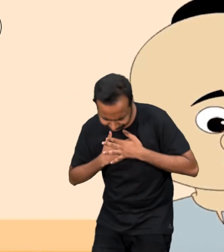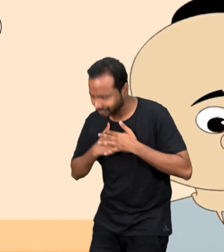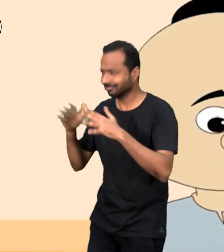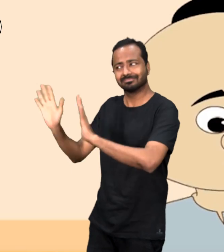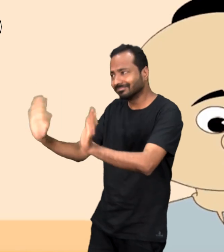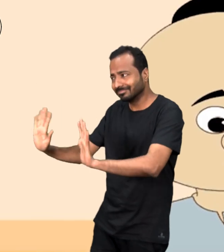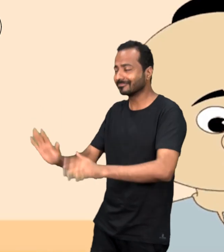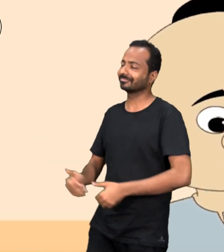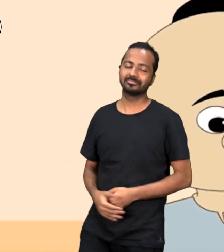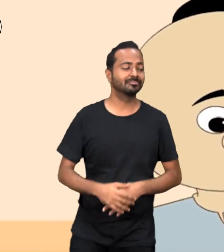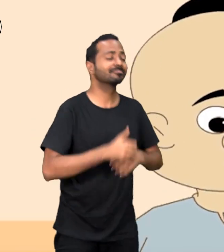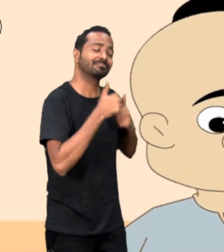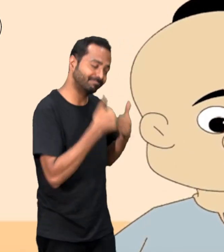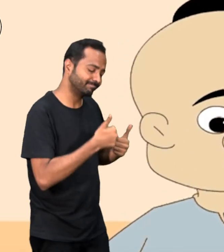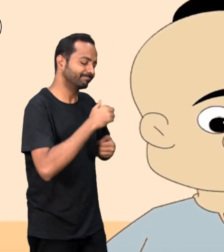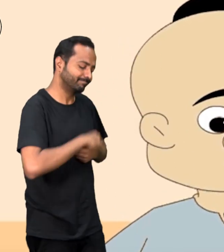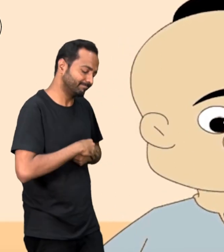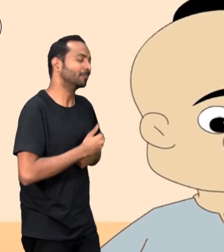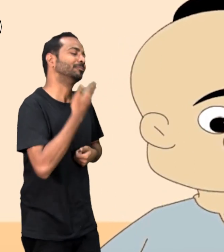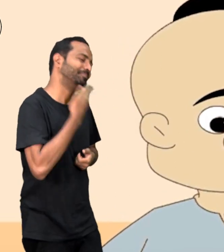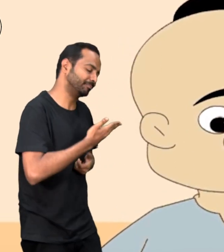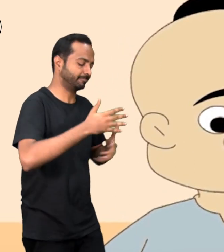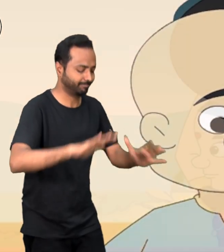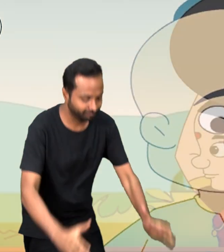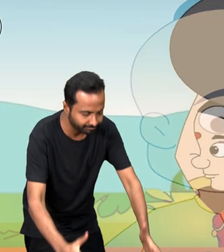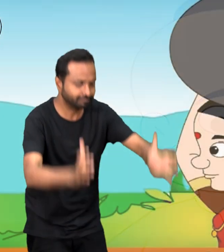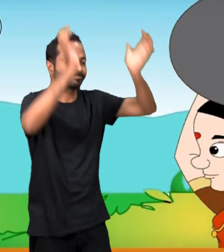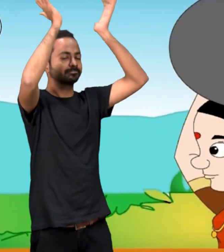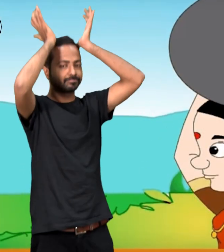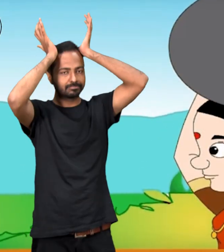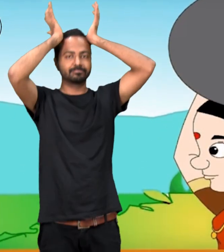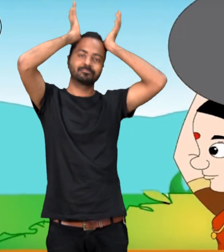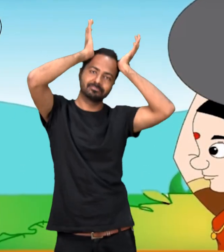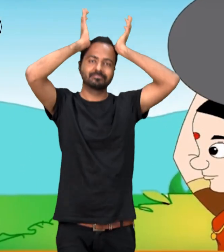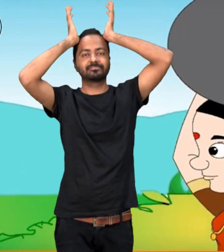There is no point of worry. Okay! fine.